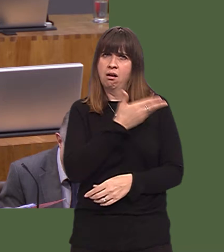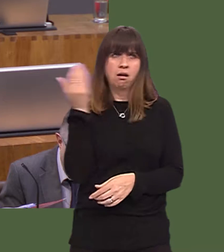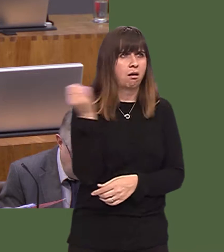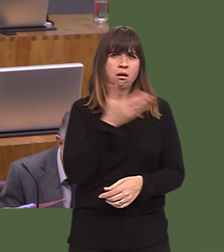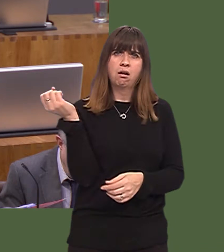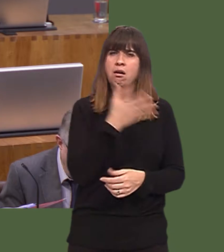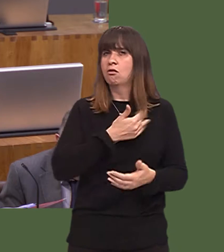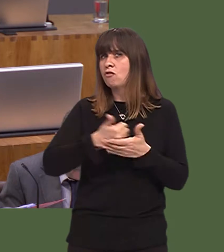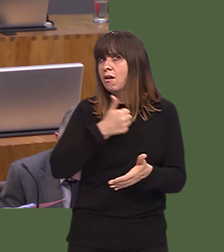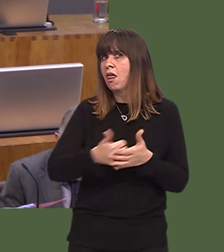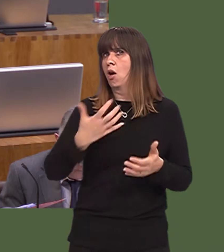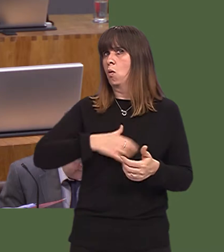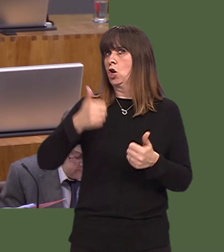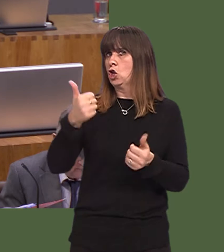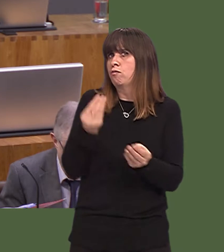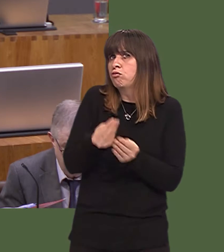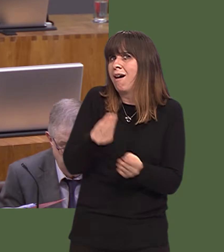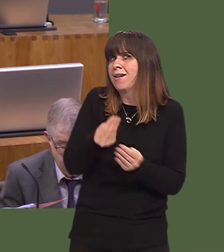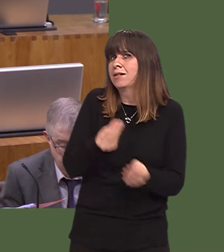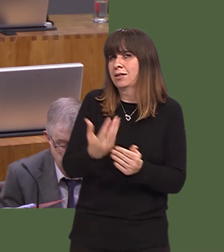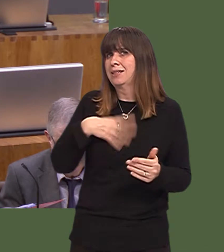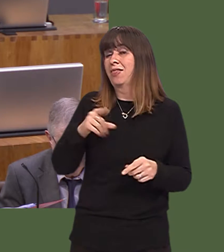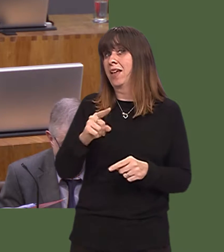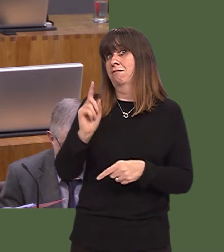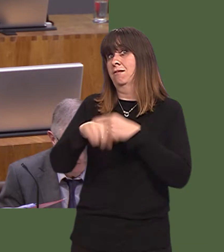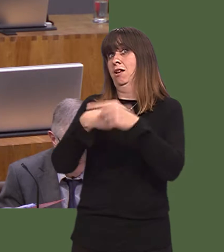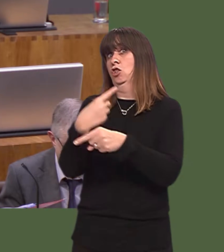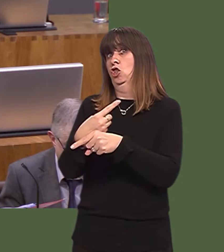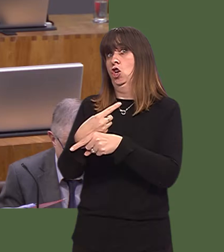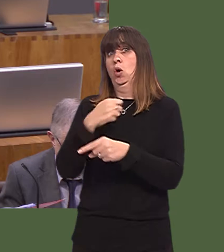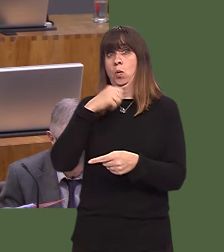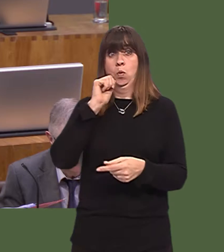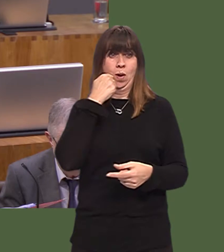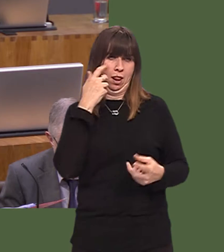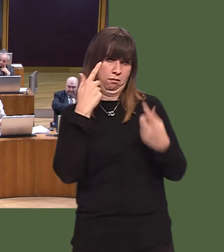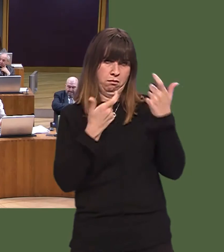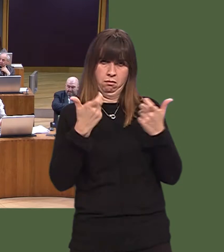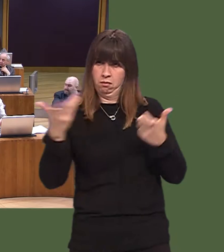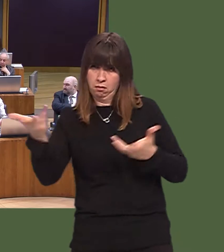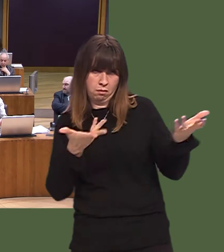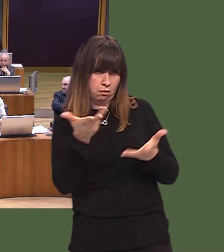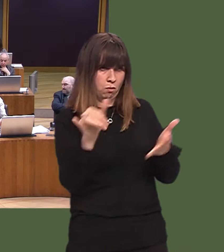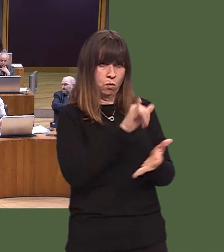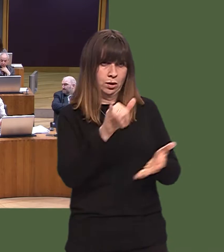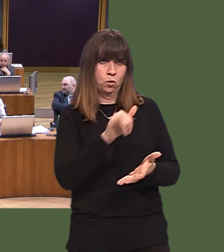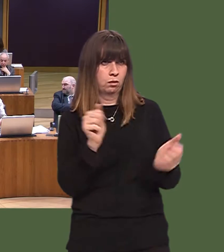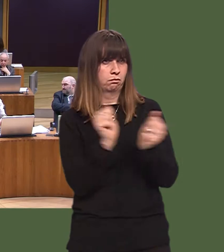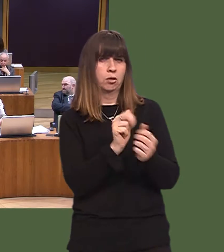Those, amongst other things, will be our guiding principles as we look to let the franchise from next year onwards. Leanne Wood: So, itís nothing to do with the Government then?